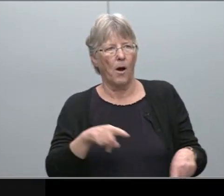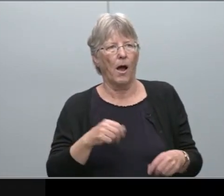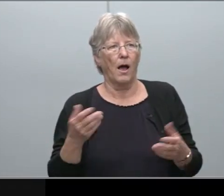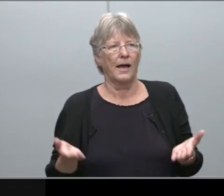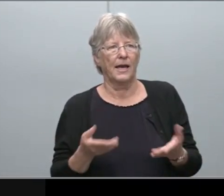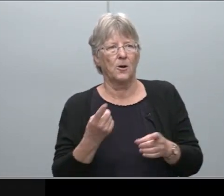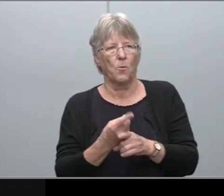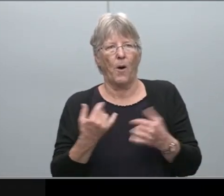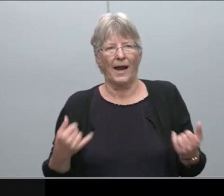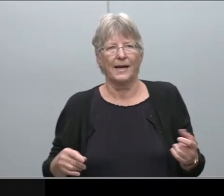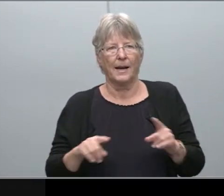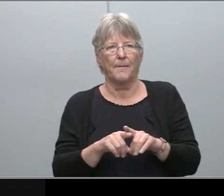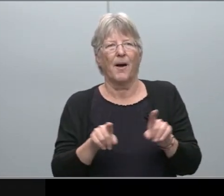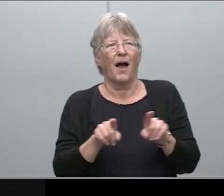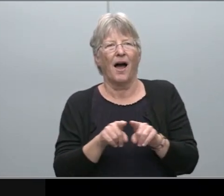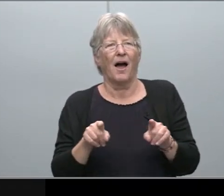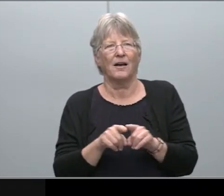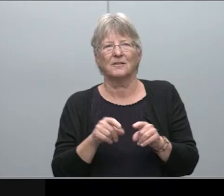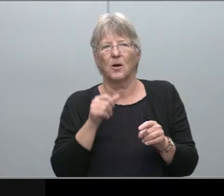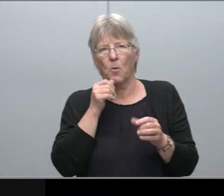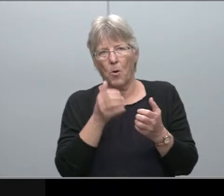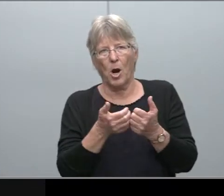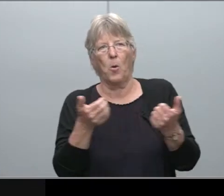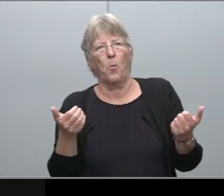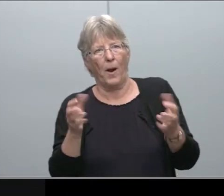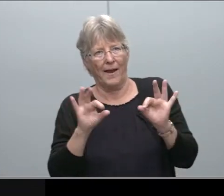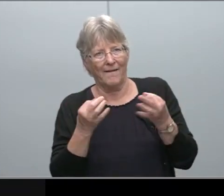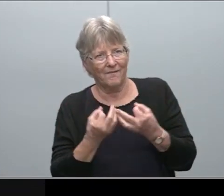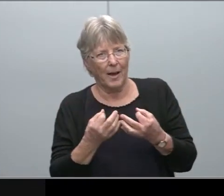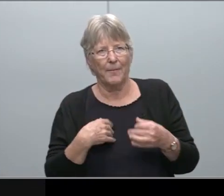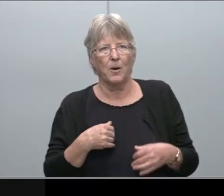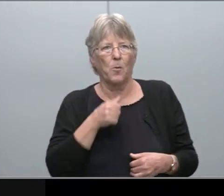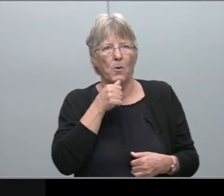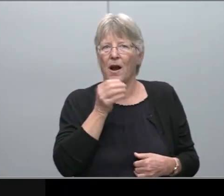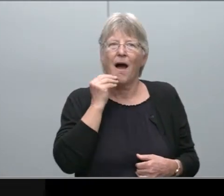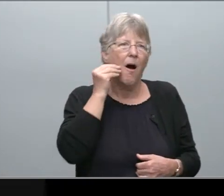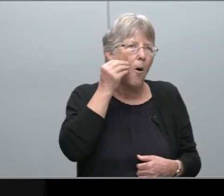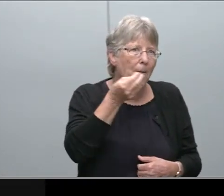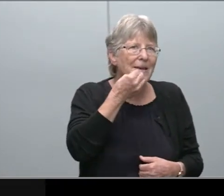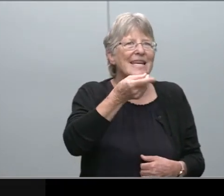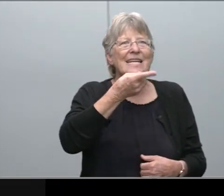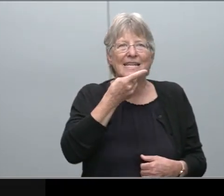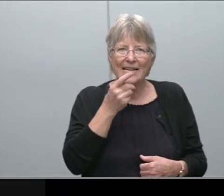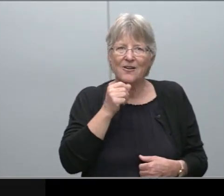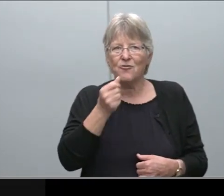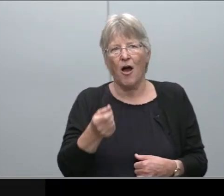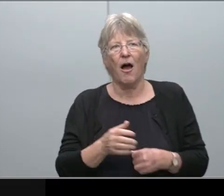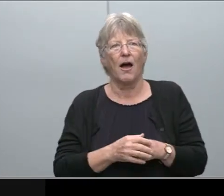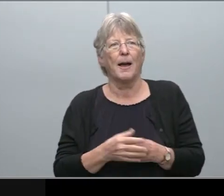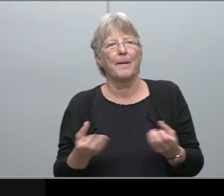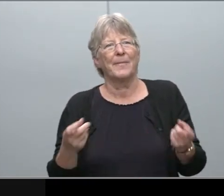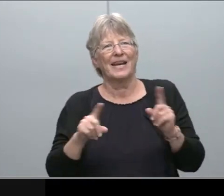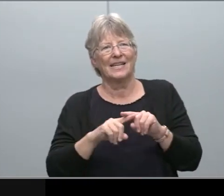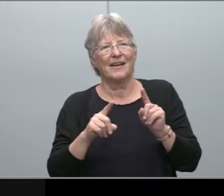Again, our friends on YouTube, thank you so much. And then of course, lastly, it goes without saying that respect is one of the ways